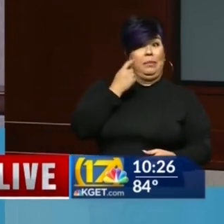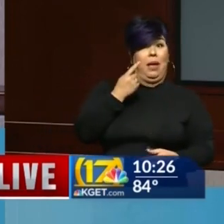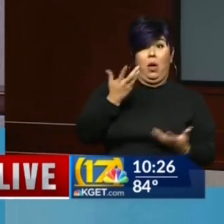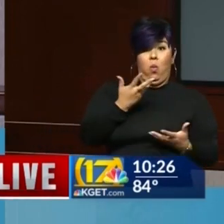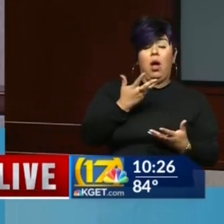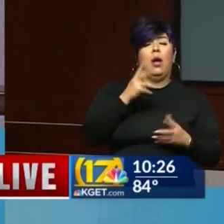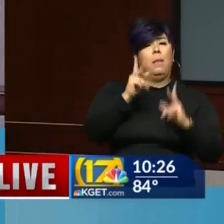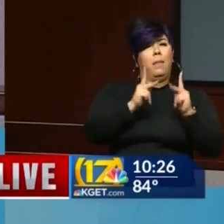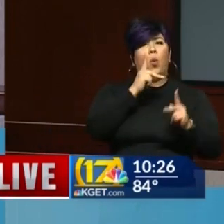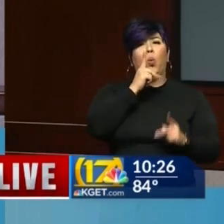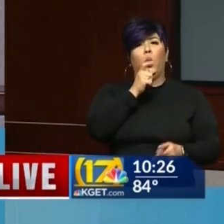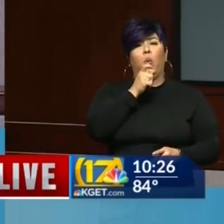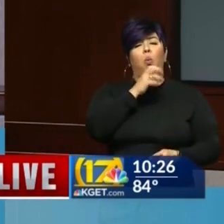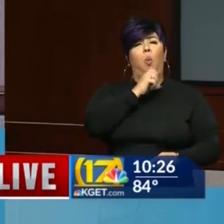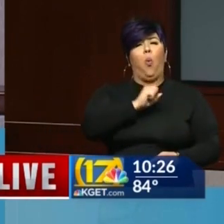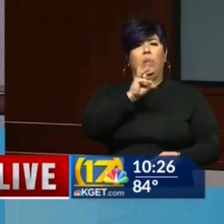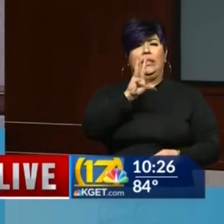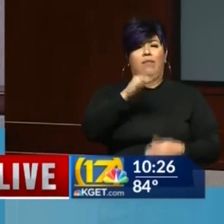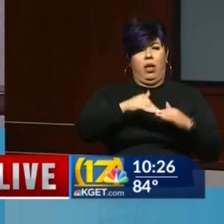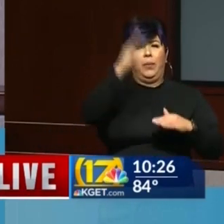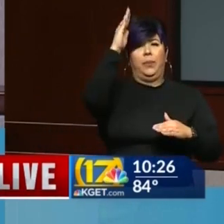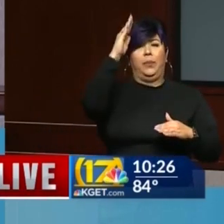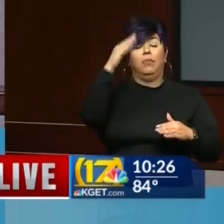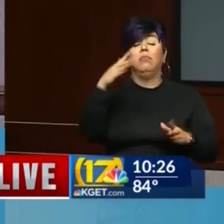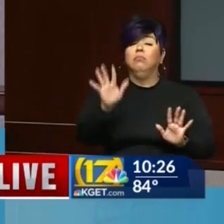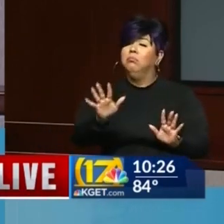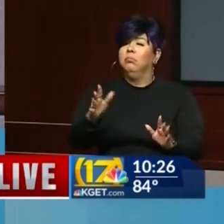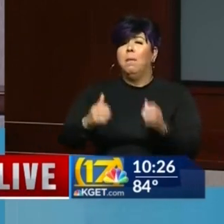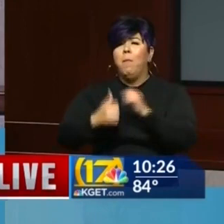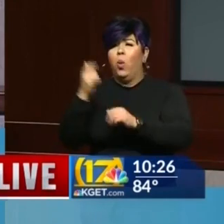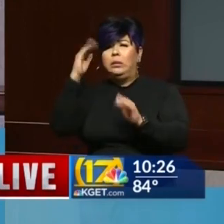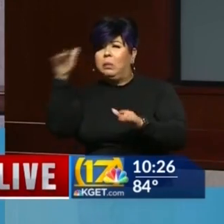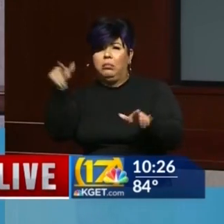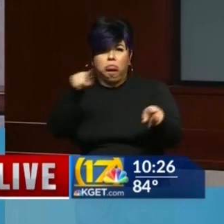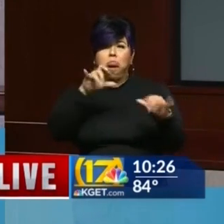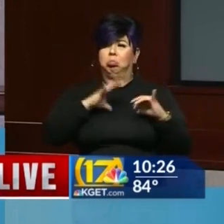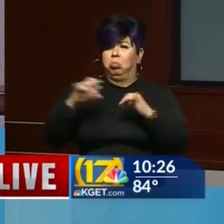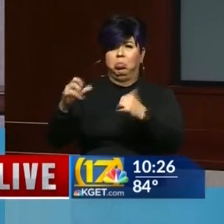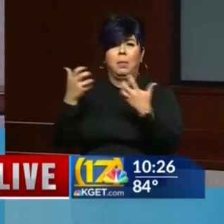GET MORE INFORMATION, AND LET PEOPLE KNOW THAT IT'S JUST AS EXPECTED, THAT WE SEE A LOT OF DEATH IN PEOPLE OVER THE AGE OF